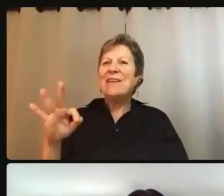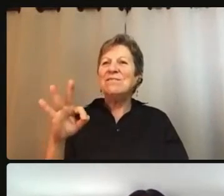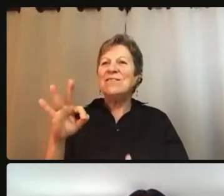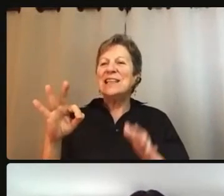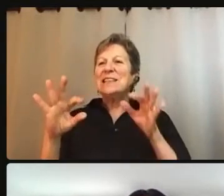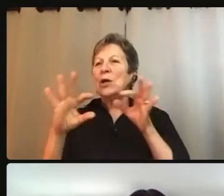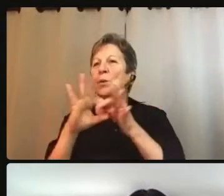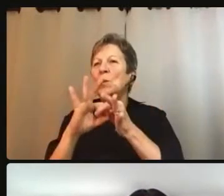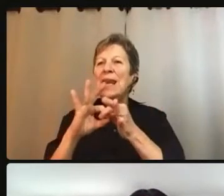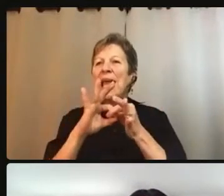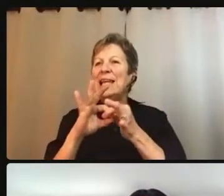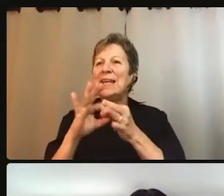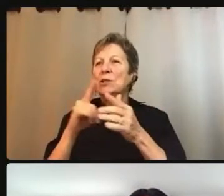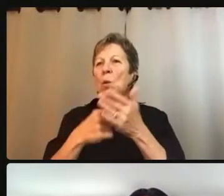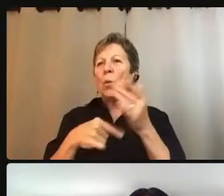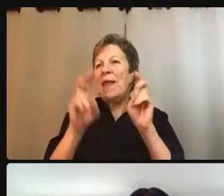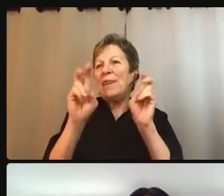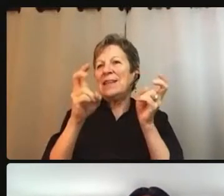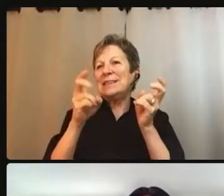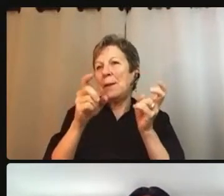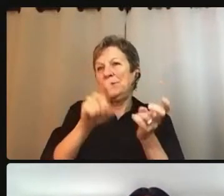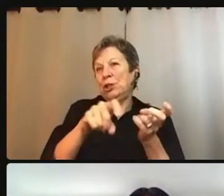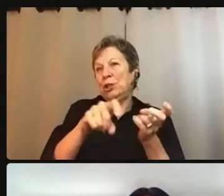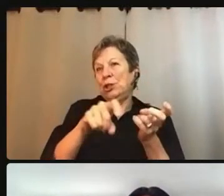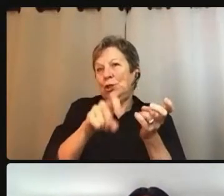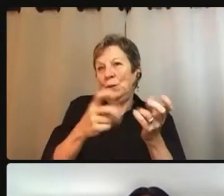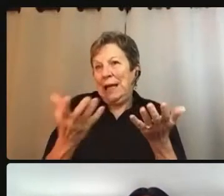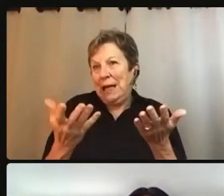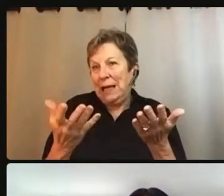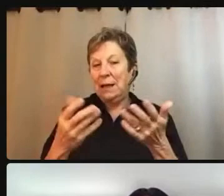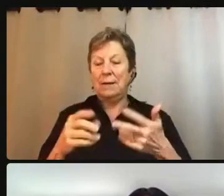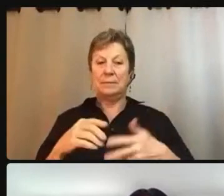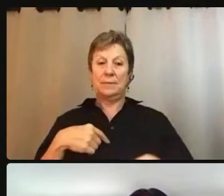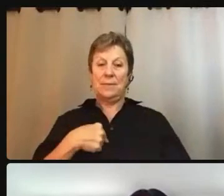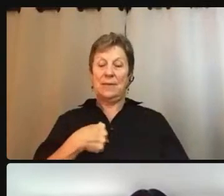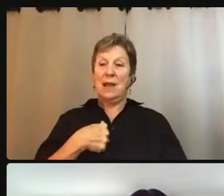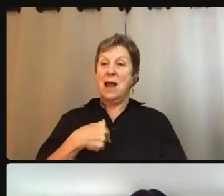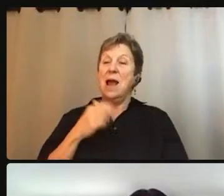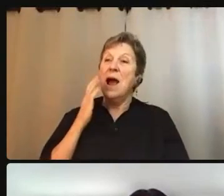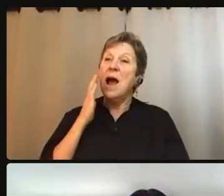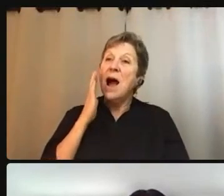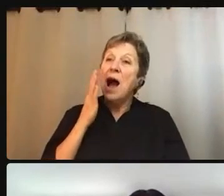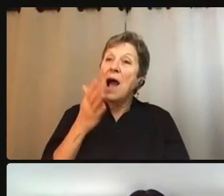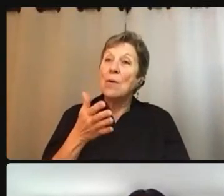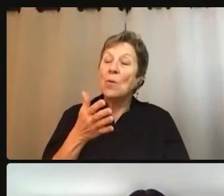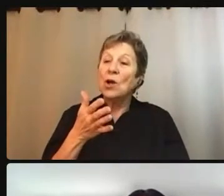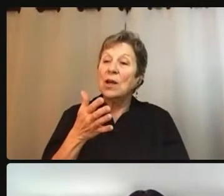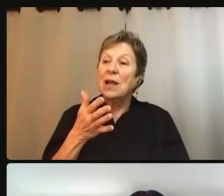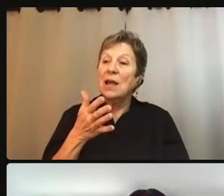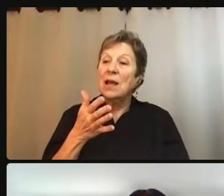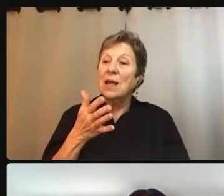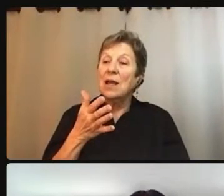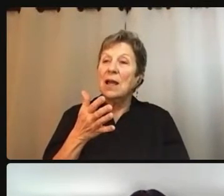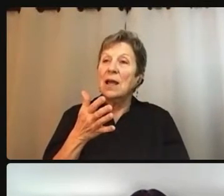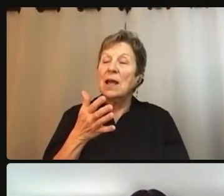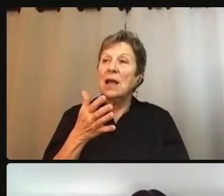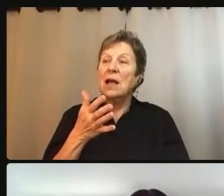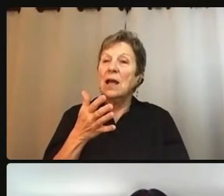HAVE YOU KNOW, IT COMES TO